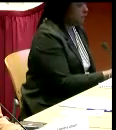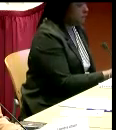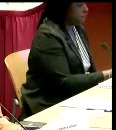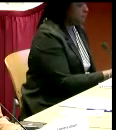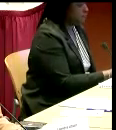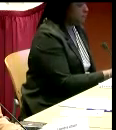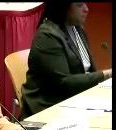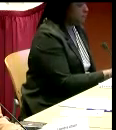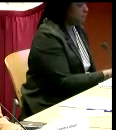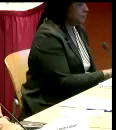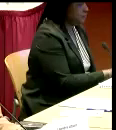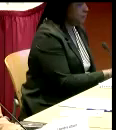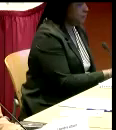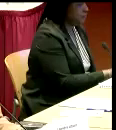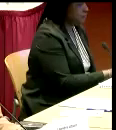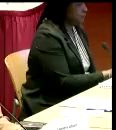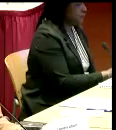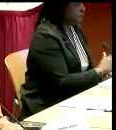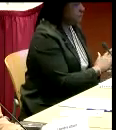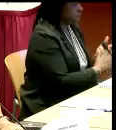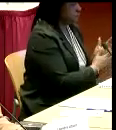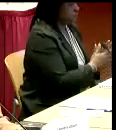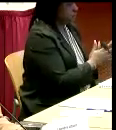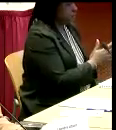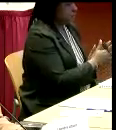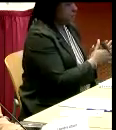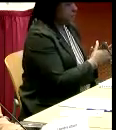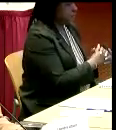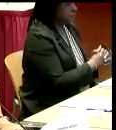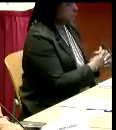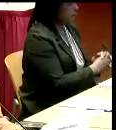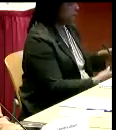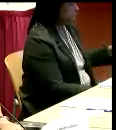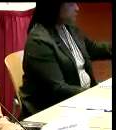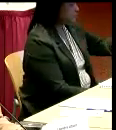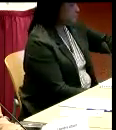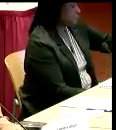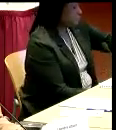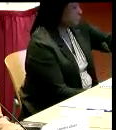And today I will discuss our continued progress and accomplishments